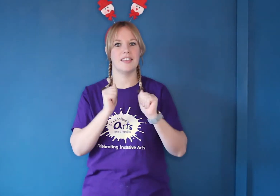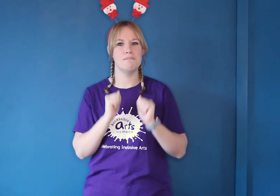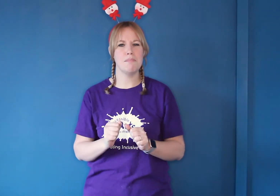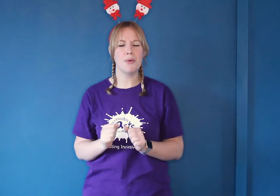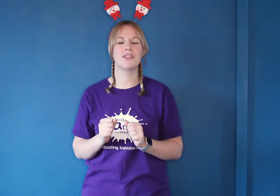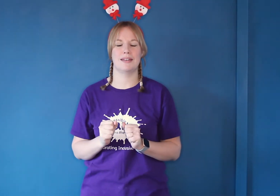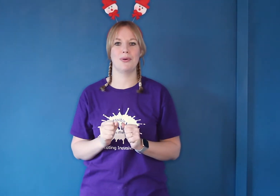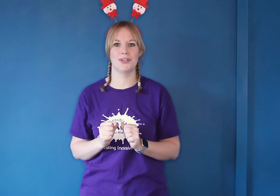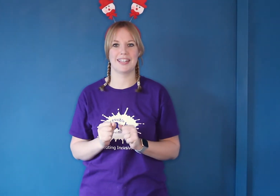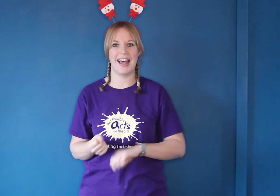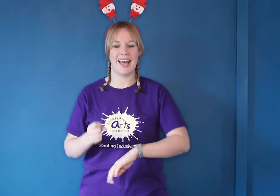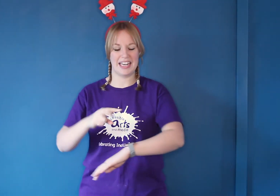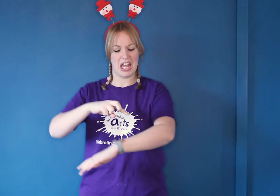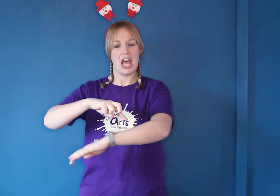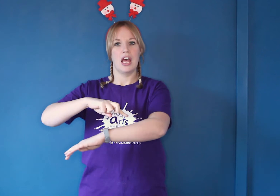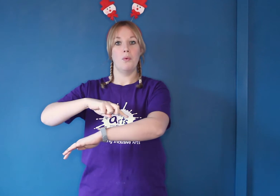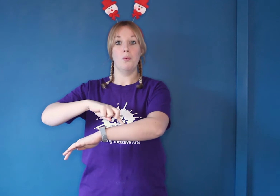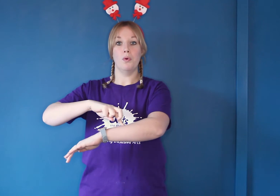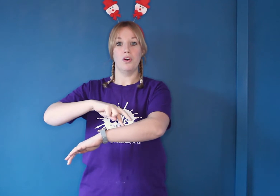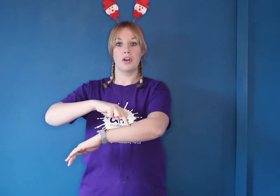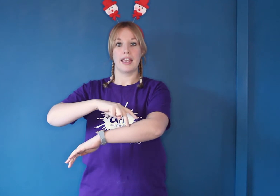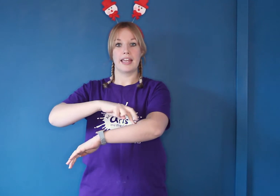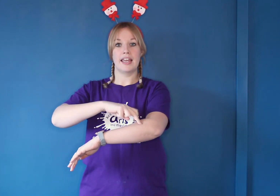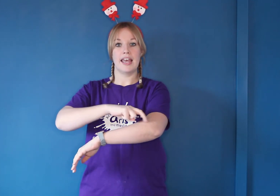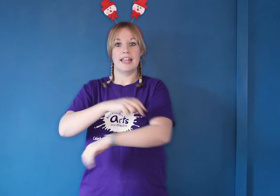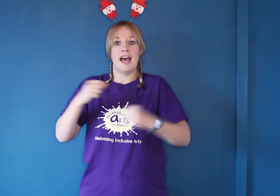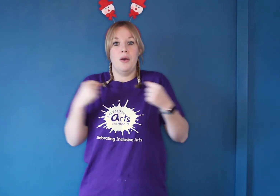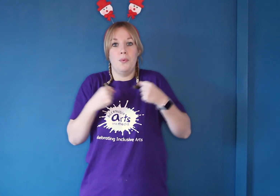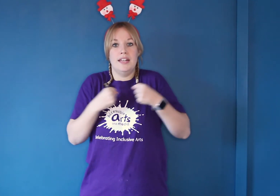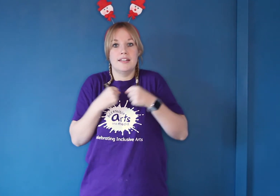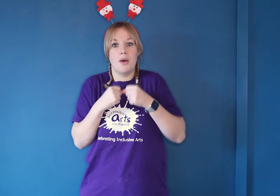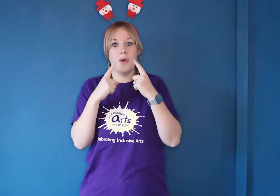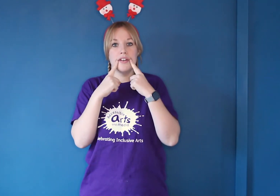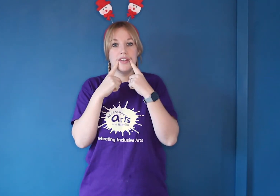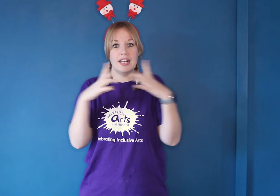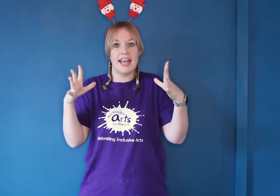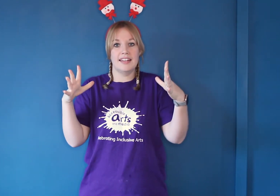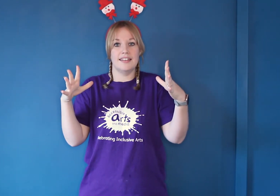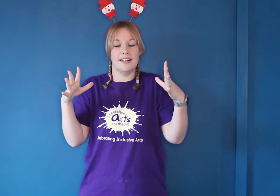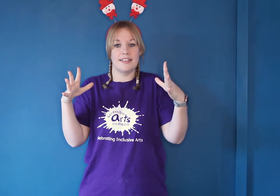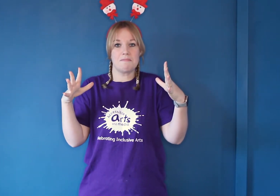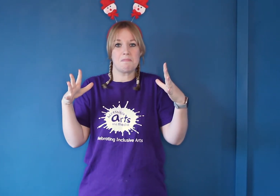And the most important line - Walking in a winter wonderland.